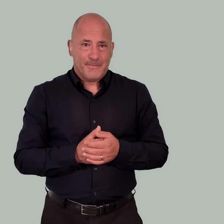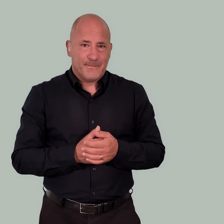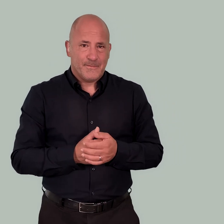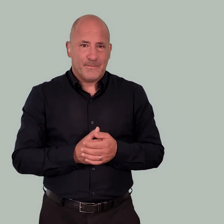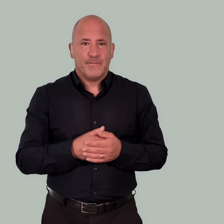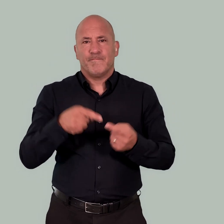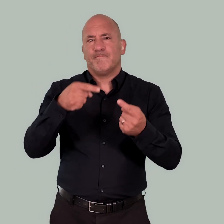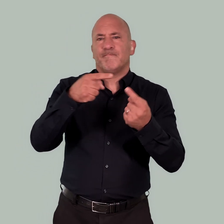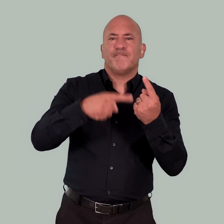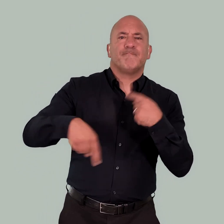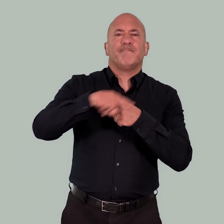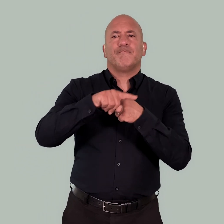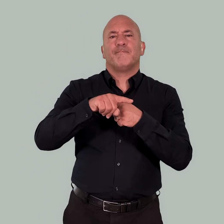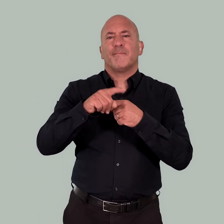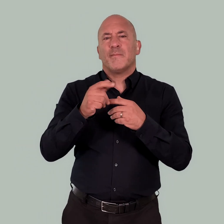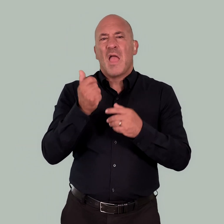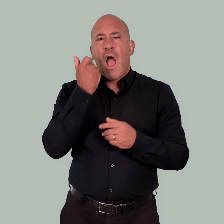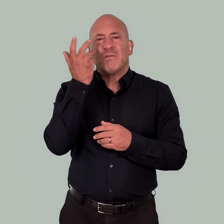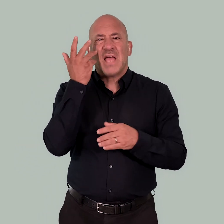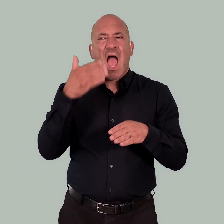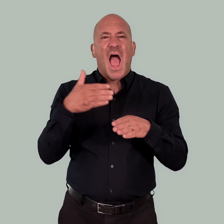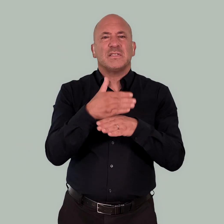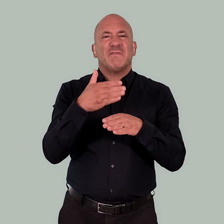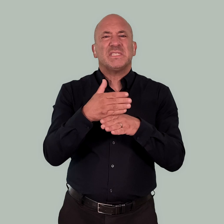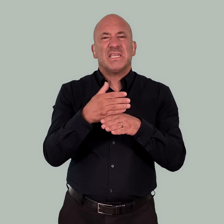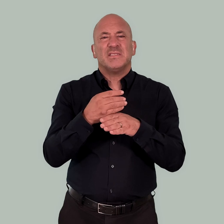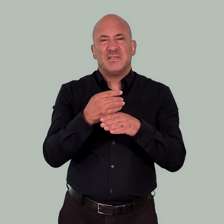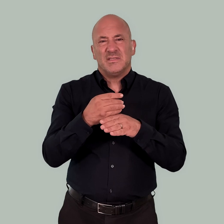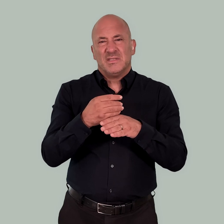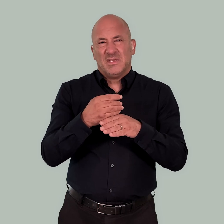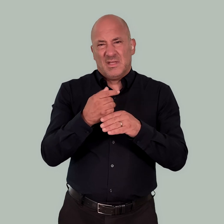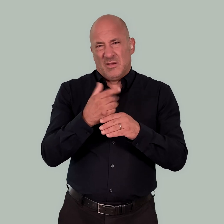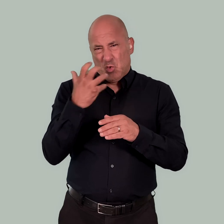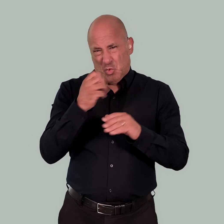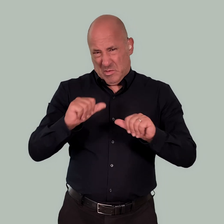Those that are less likely to limit day-to-day activities ‘a lot’